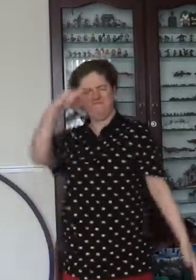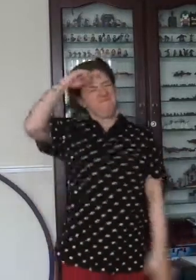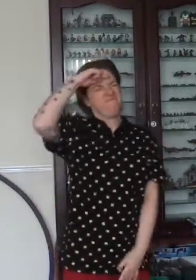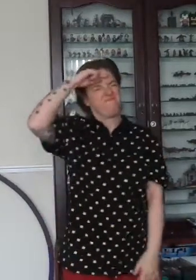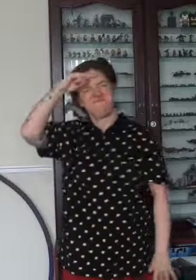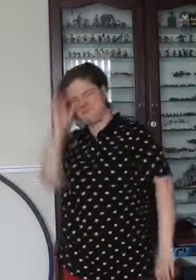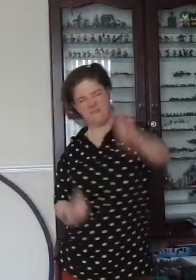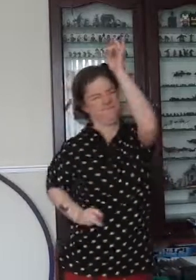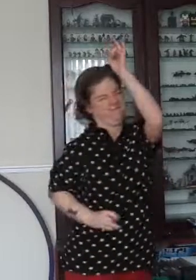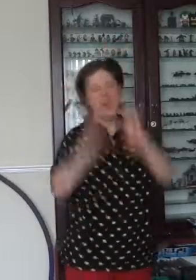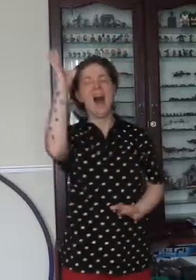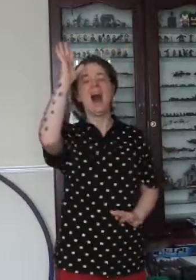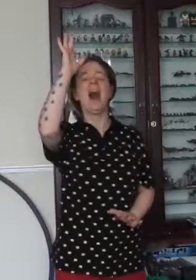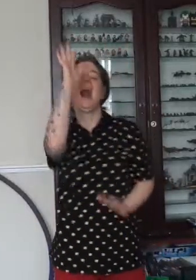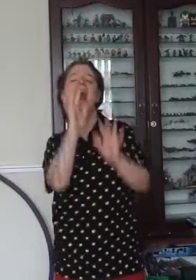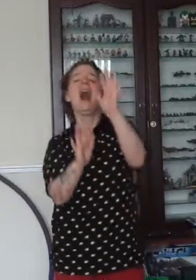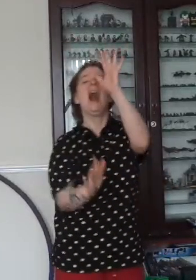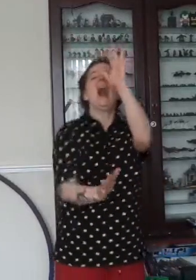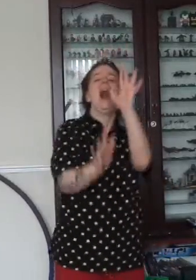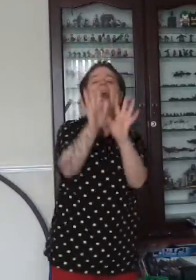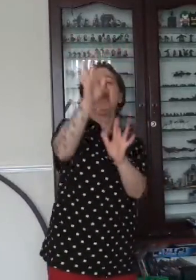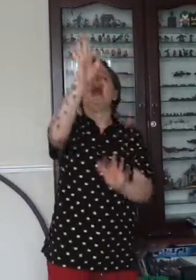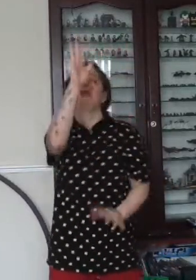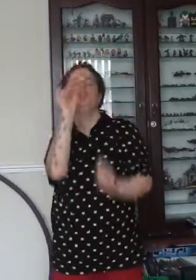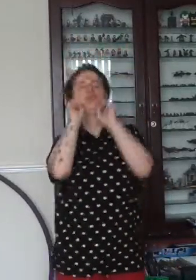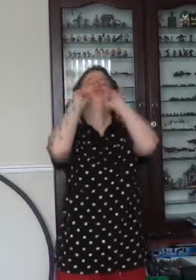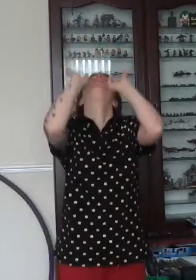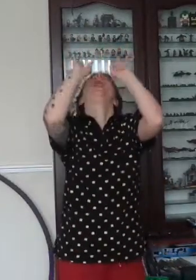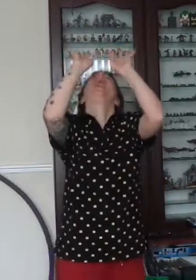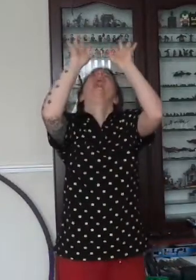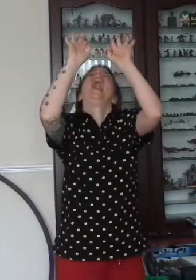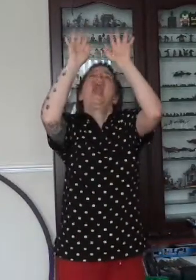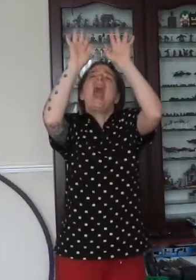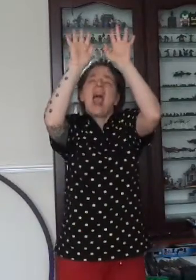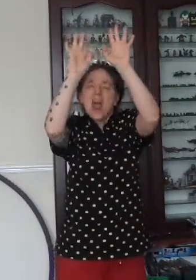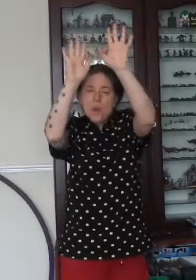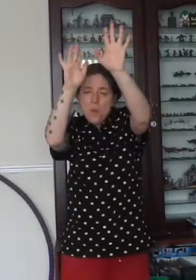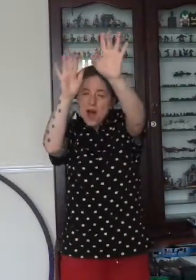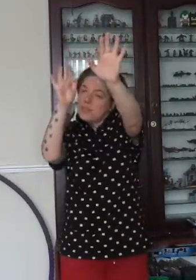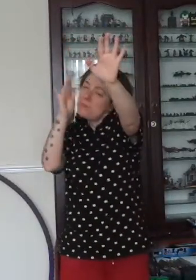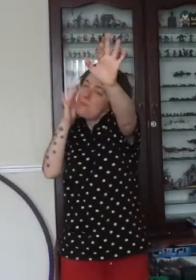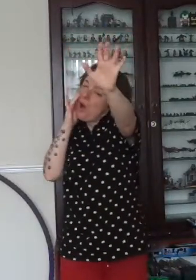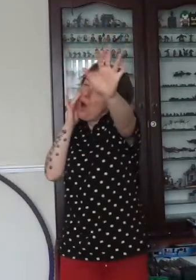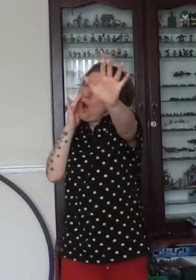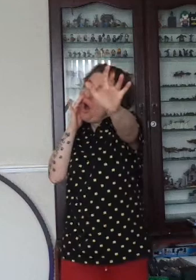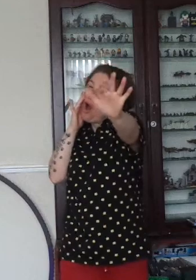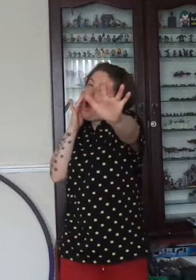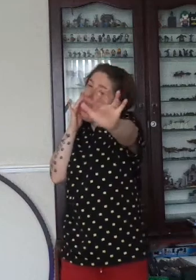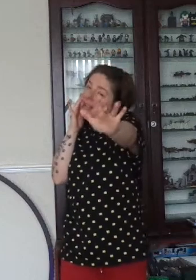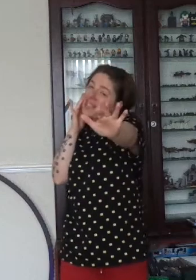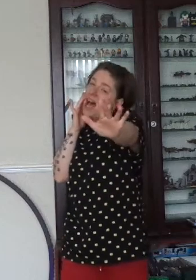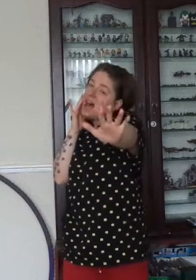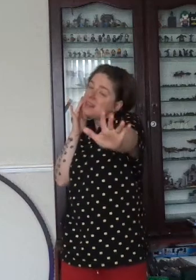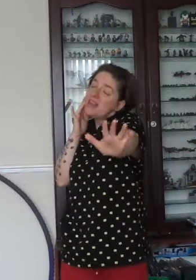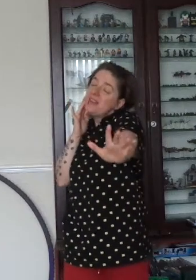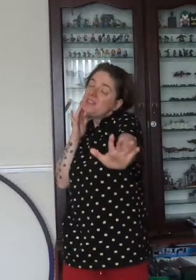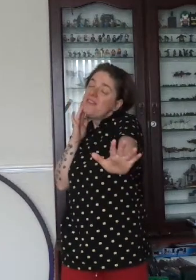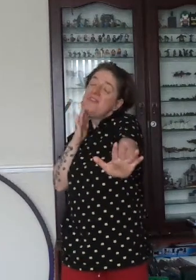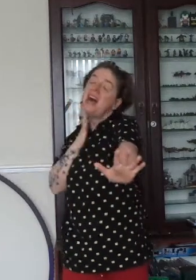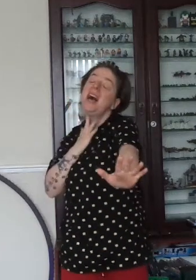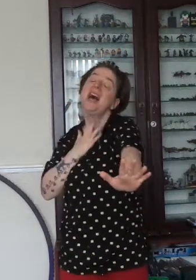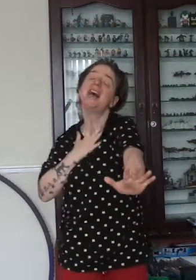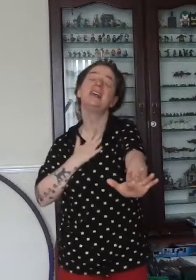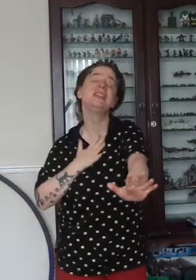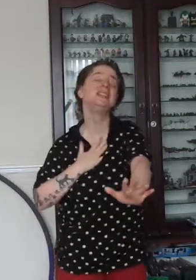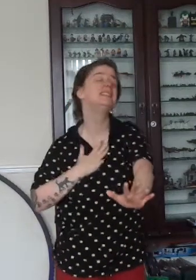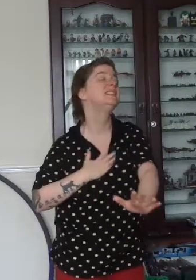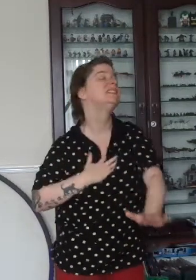But I set fire to the rain Watched it pour as I touched your face